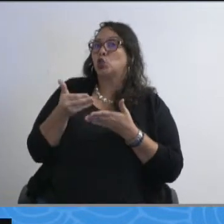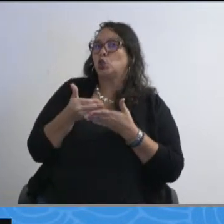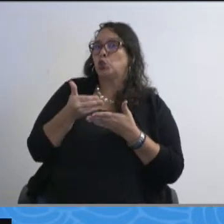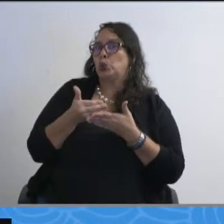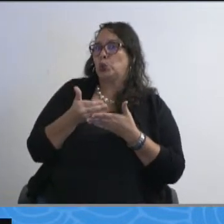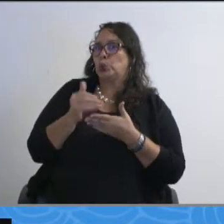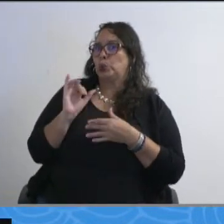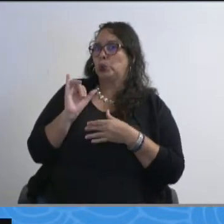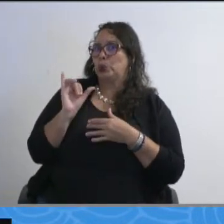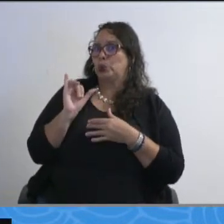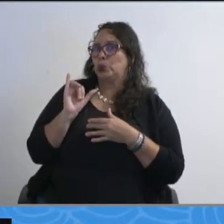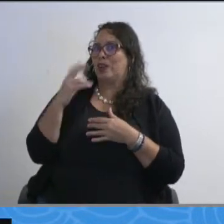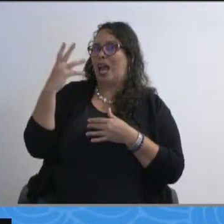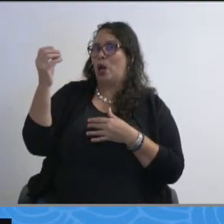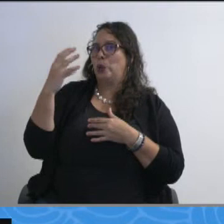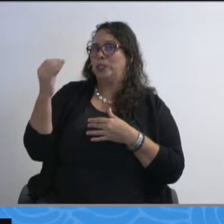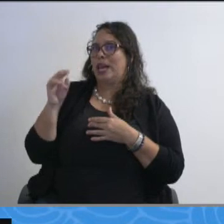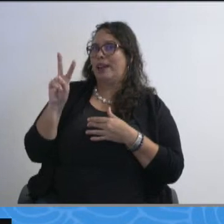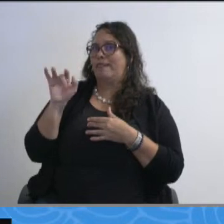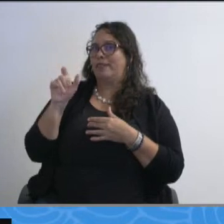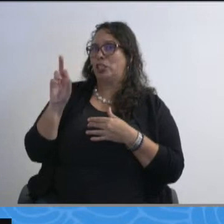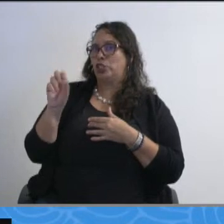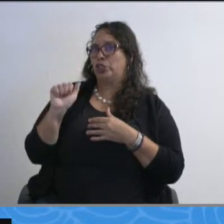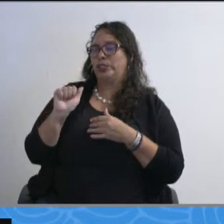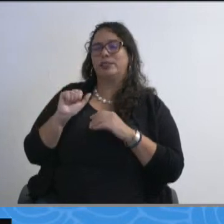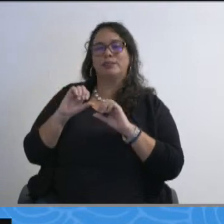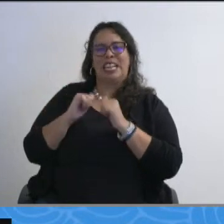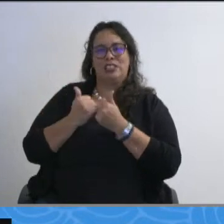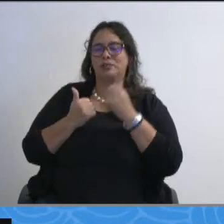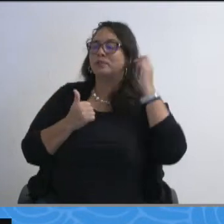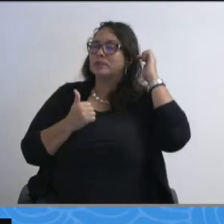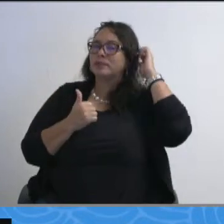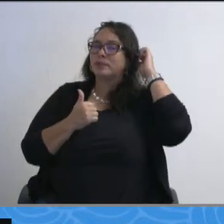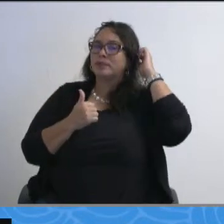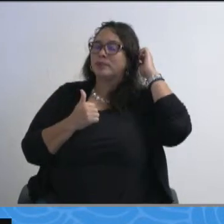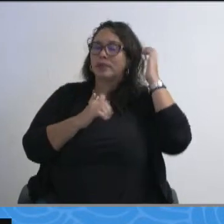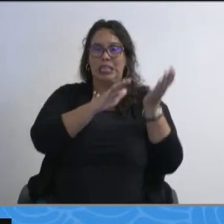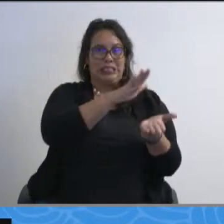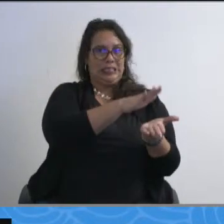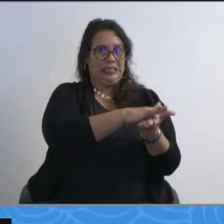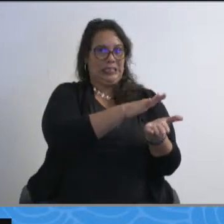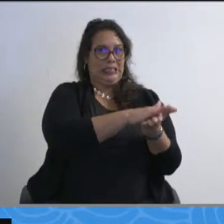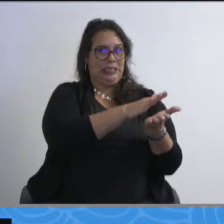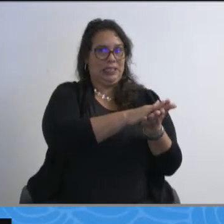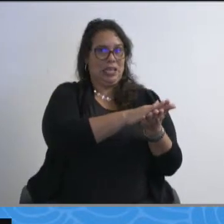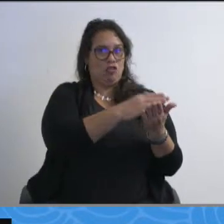And so, for us, site, the site's responsibility to this is